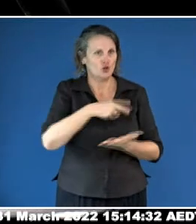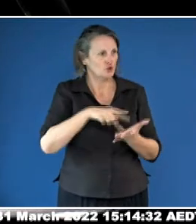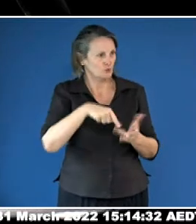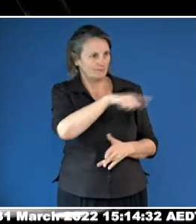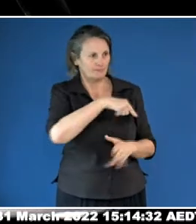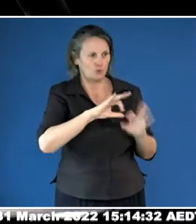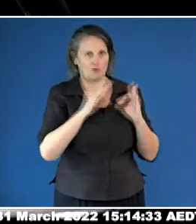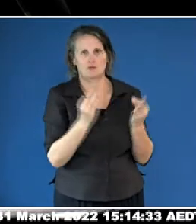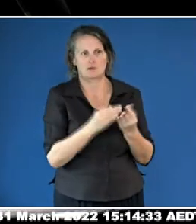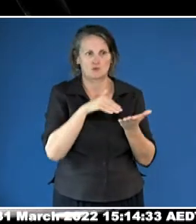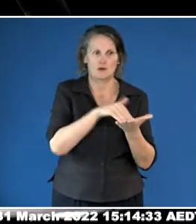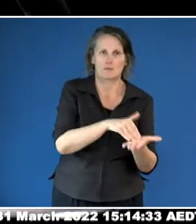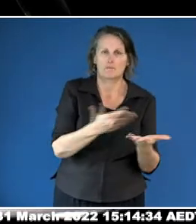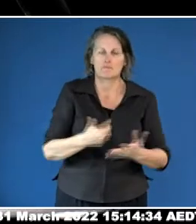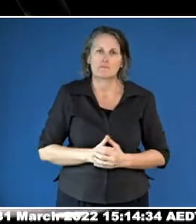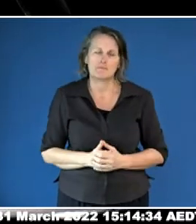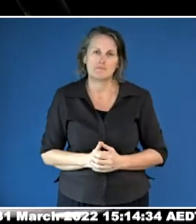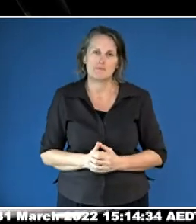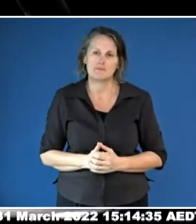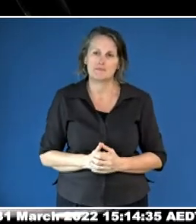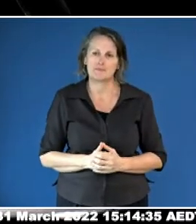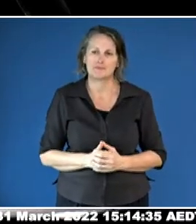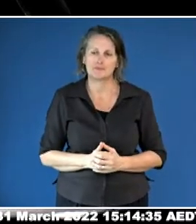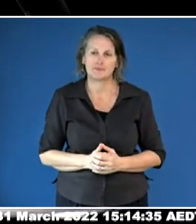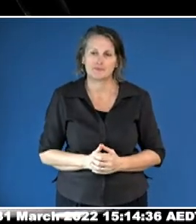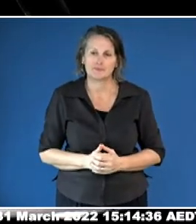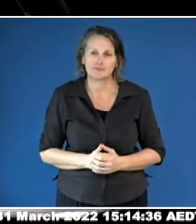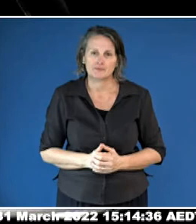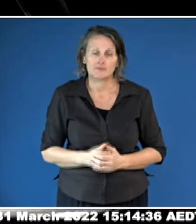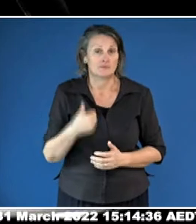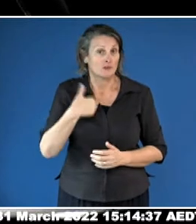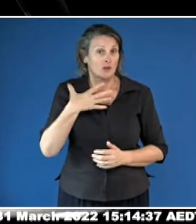Thank you. Carolyn, I was going to finish by asking you about the 26